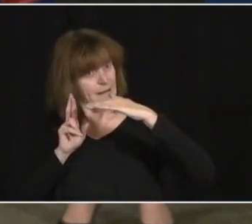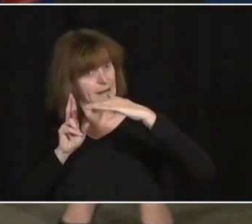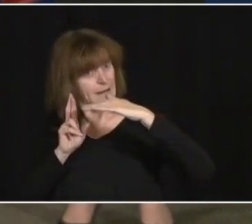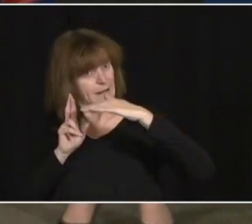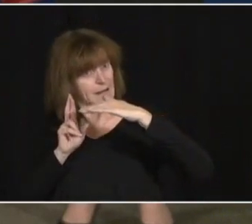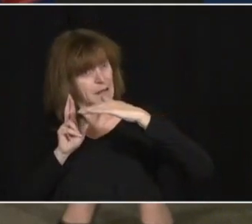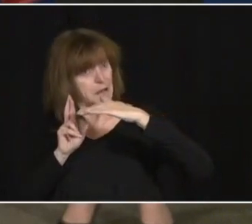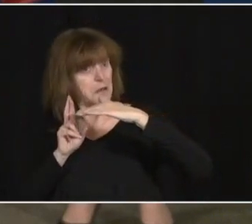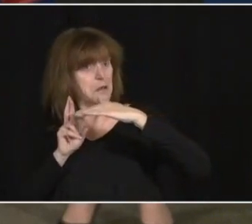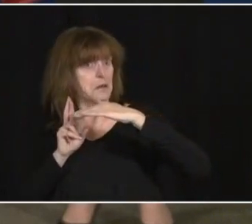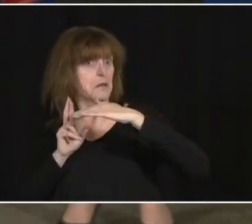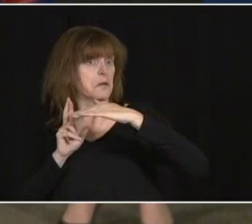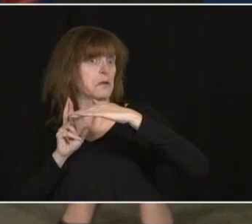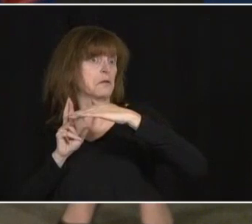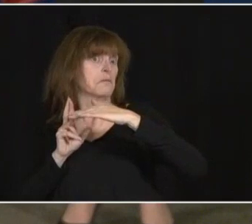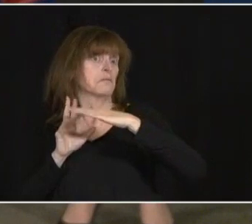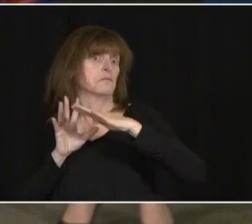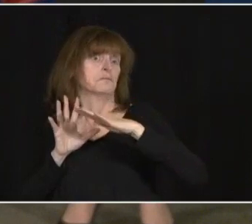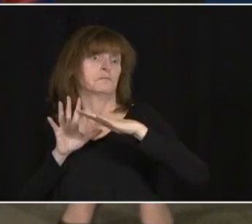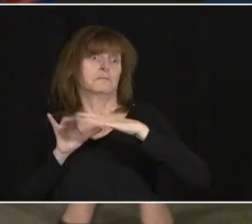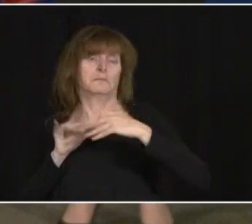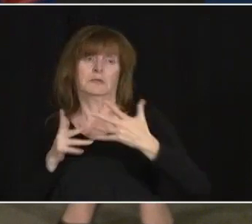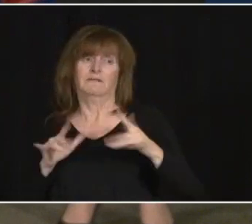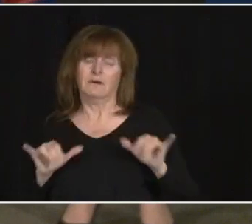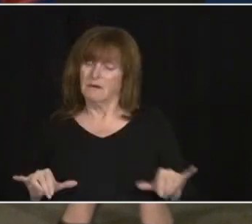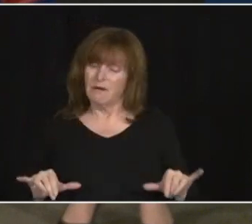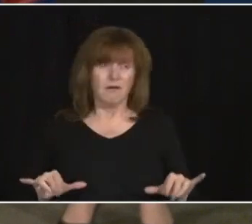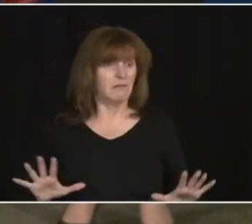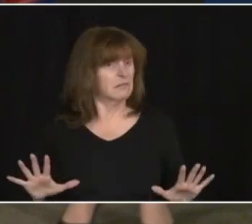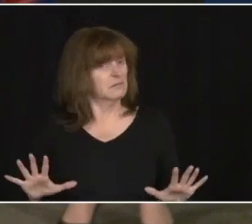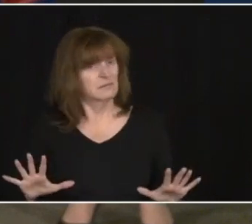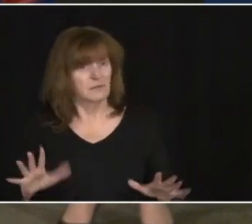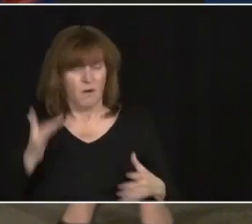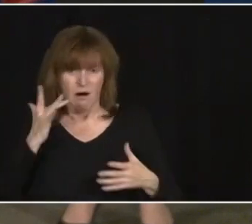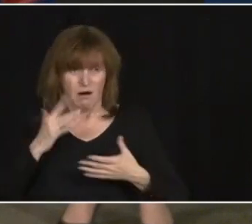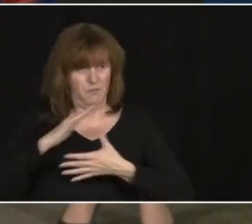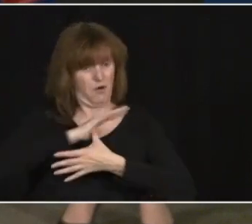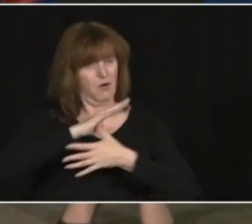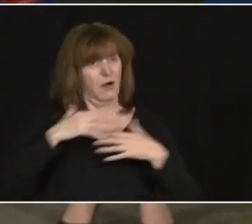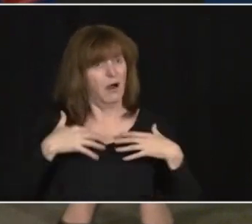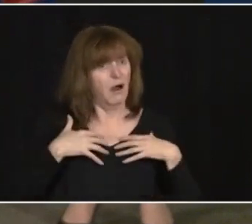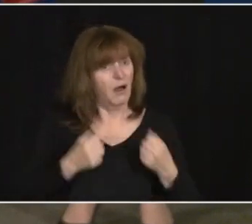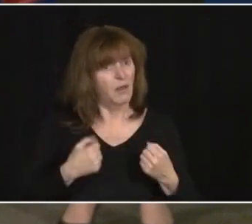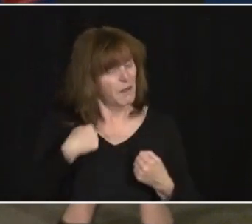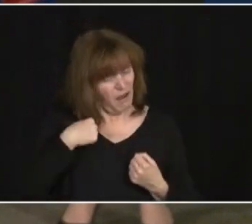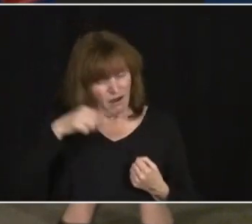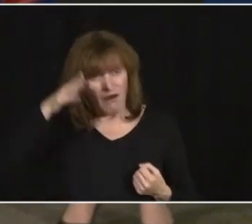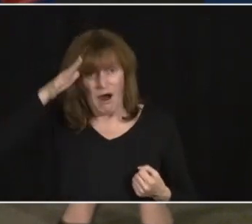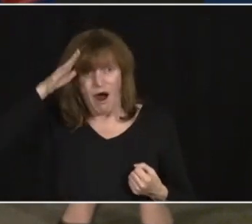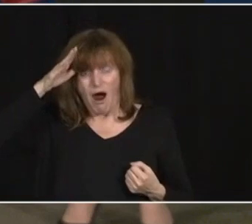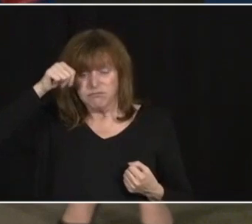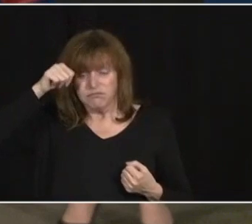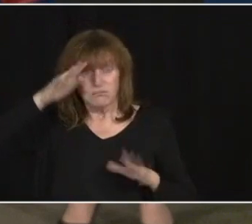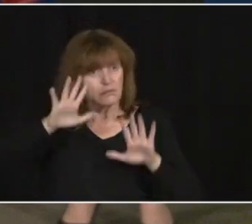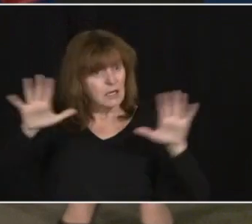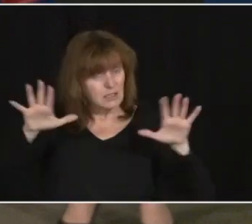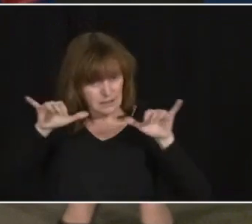priority is the health and well-being of this province. And I'm not going to bunch until we see that -- Budge